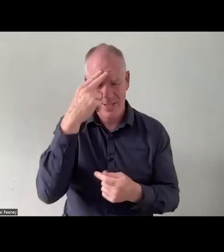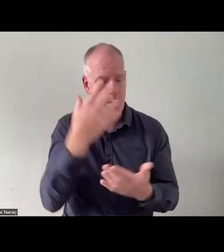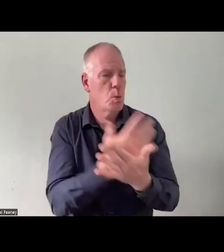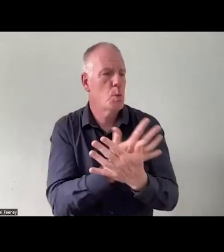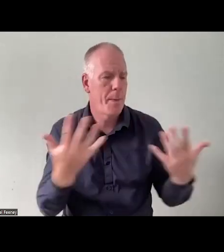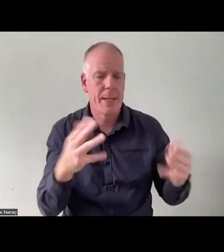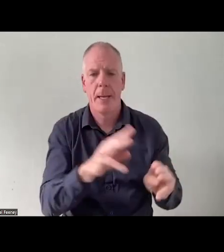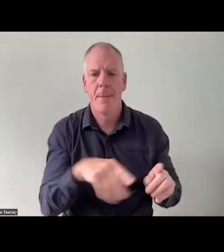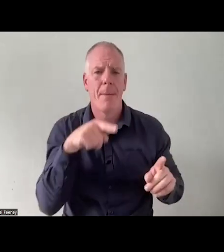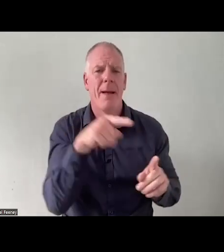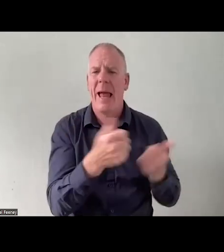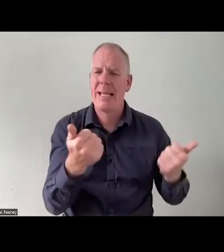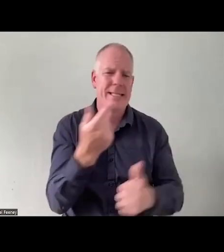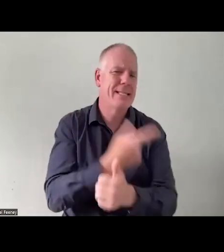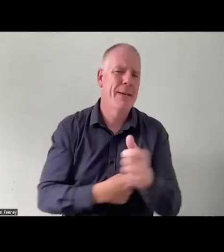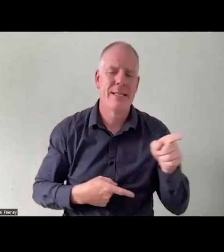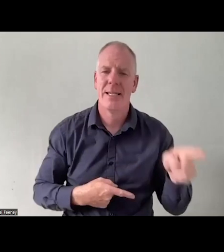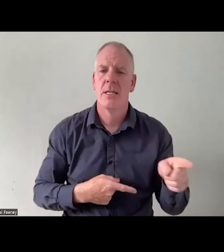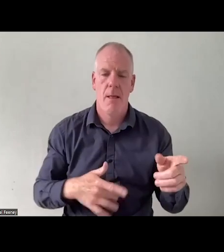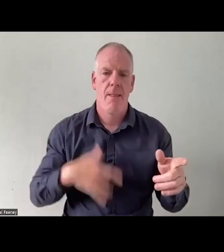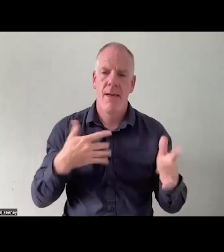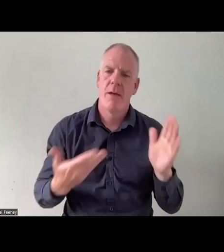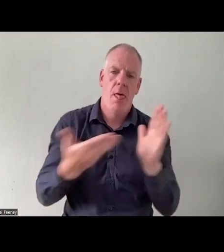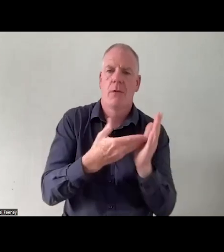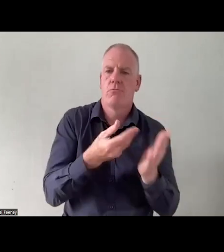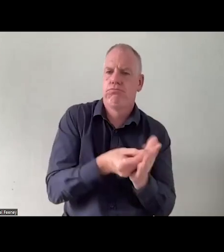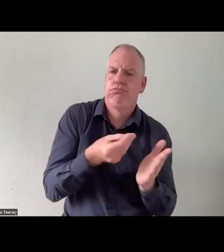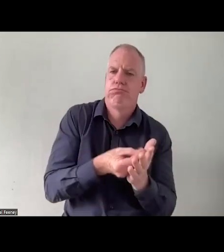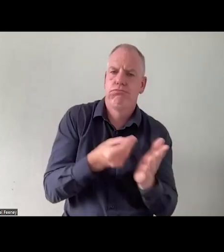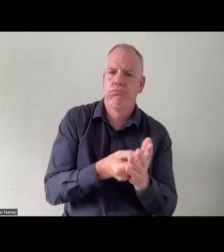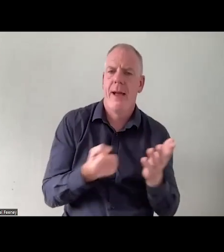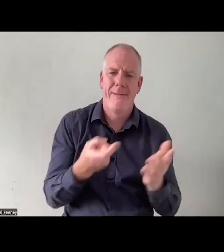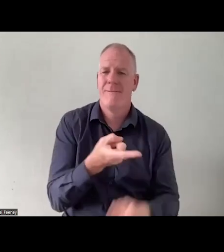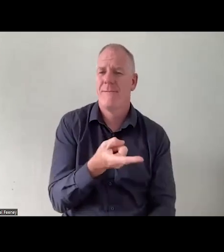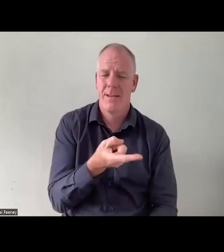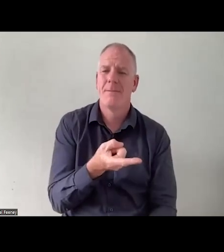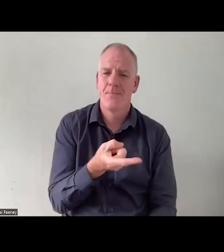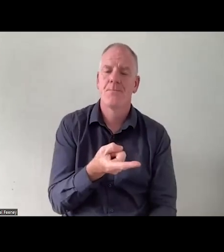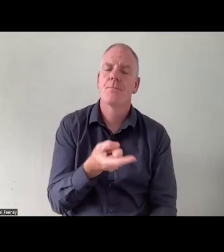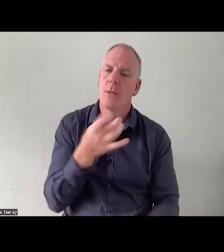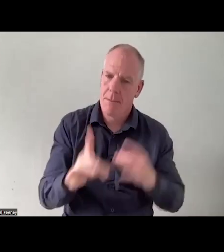with any kind of disability is living within certain restrictive means and we want to ensure that, at the end of the day,